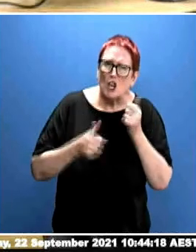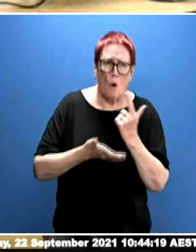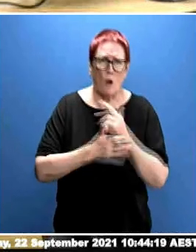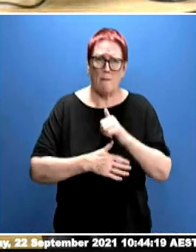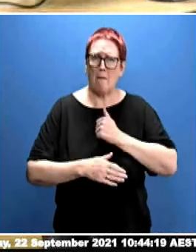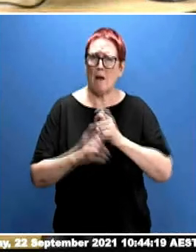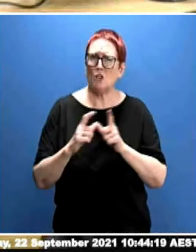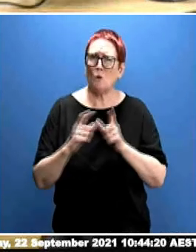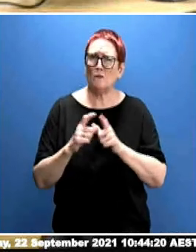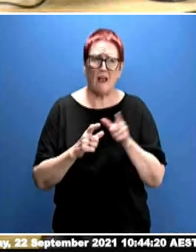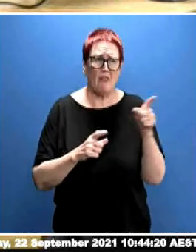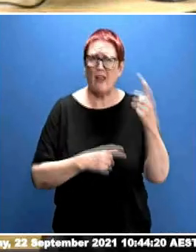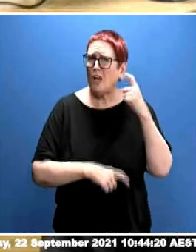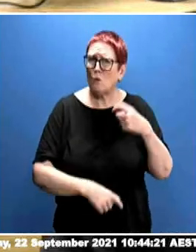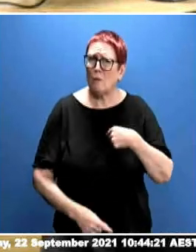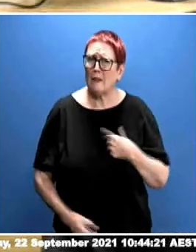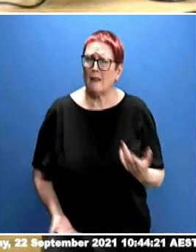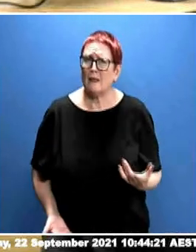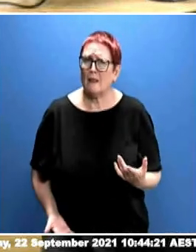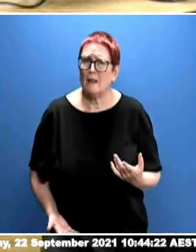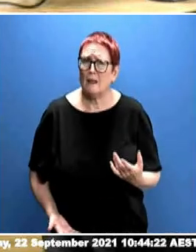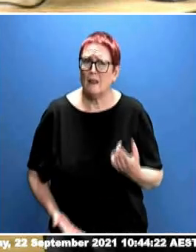which was just really ignored and she was just kind of dumped to the